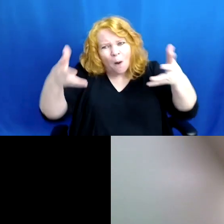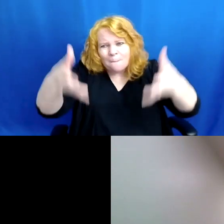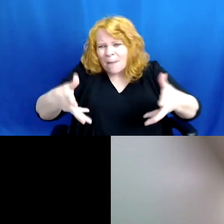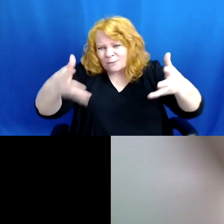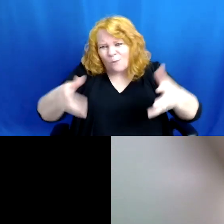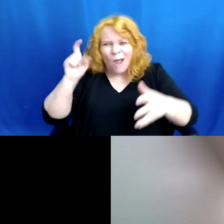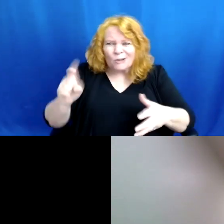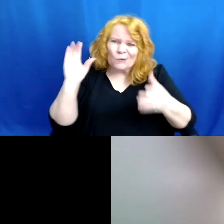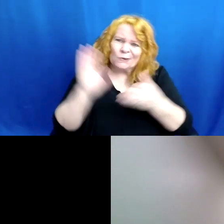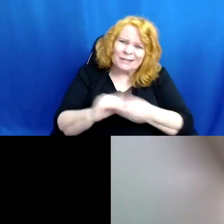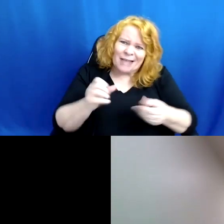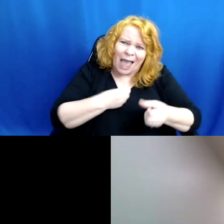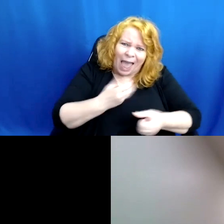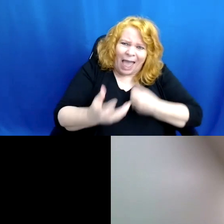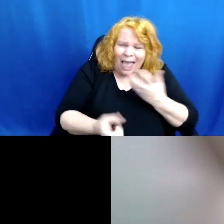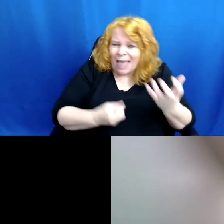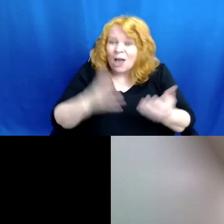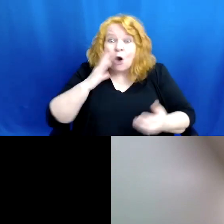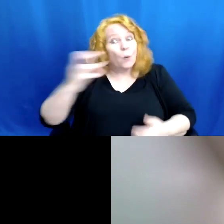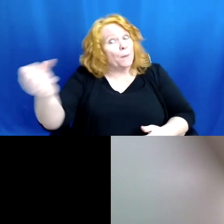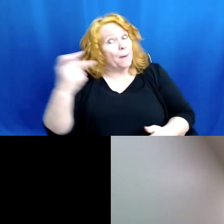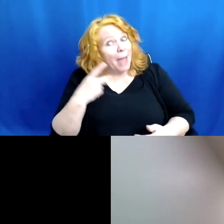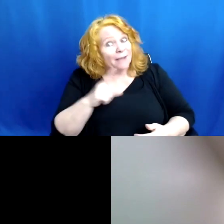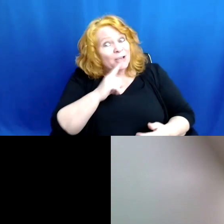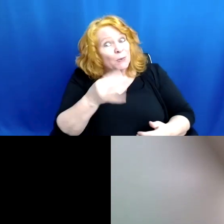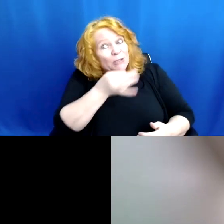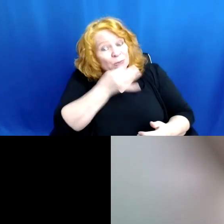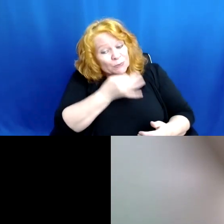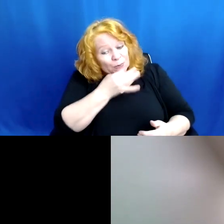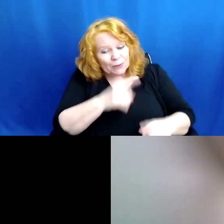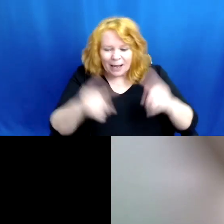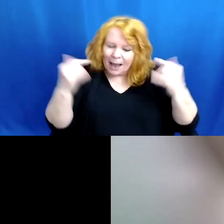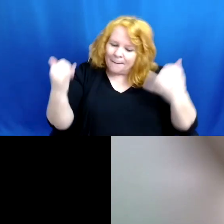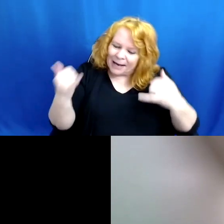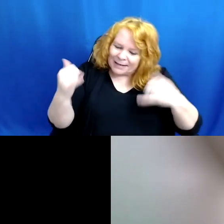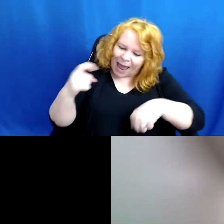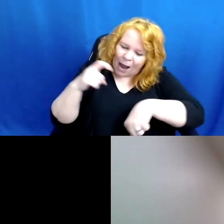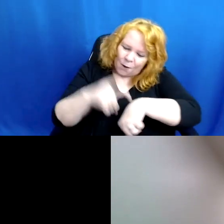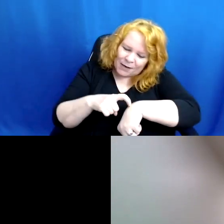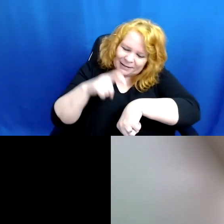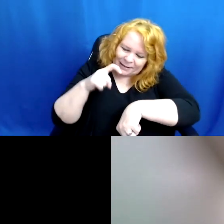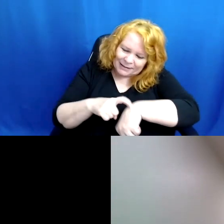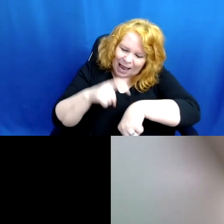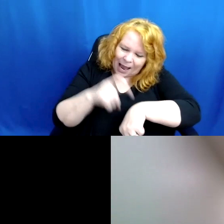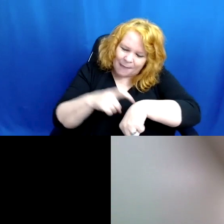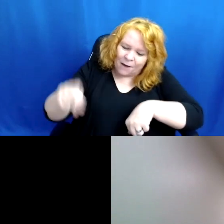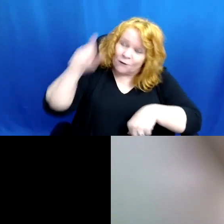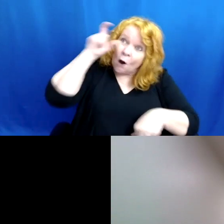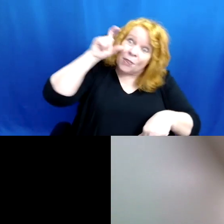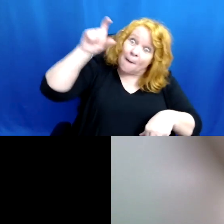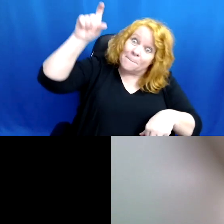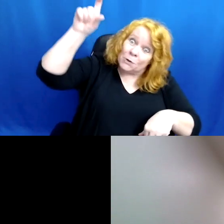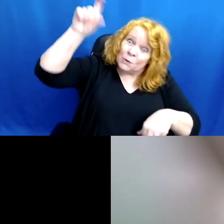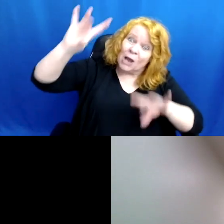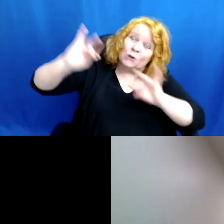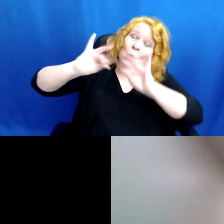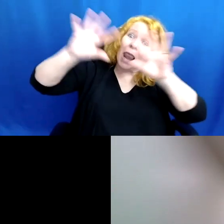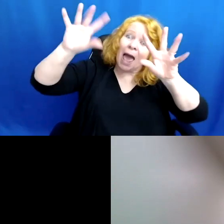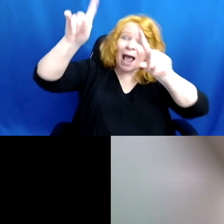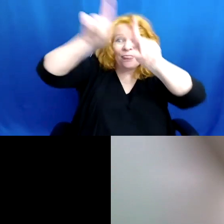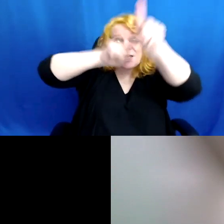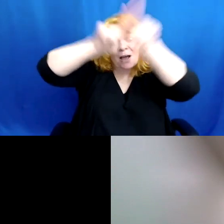We will be back very soon but now it is time for the moon to light the milky way, so wave